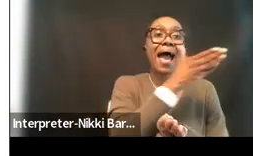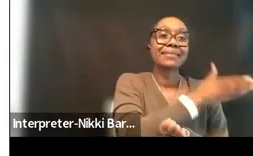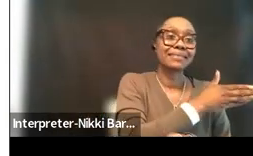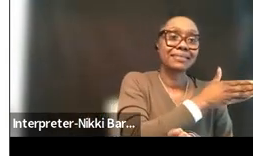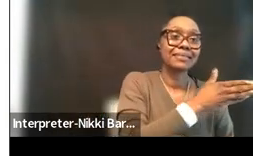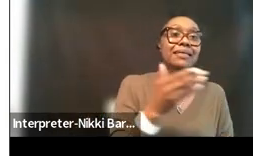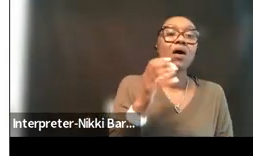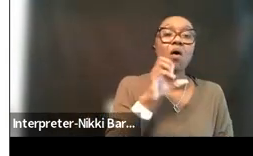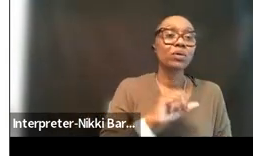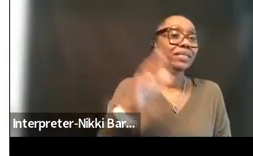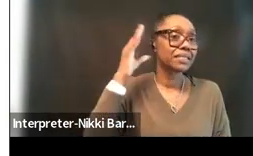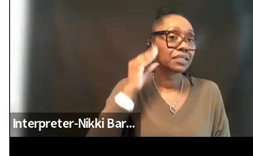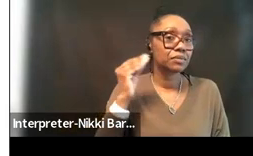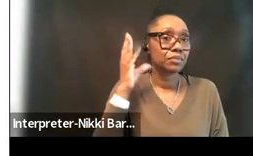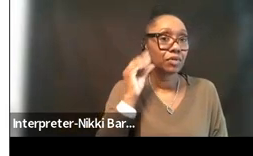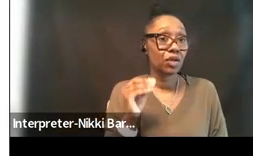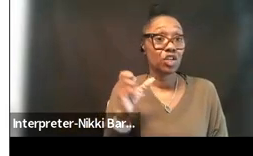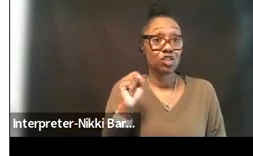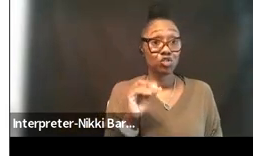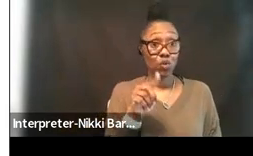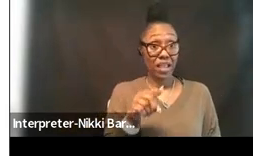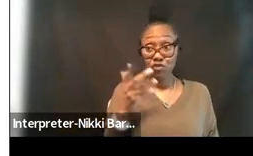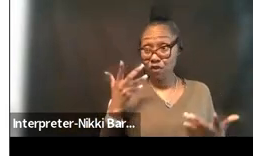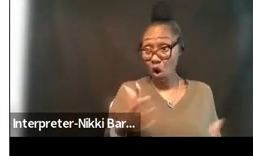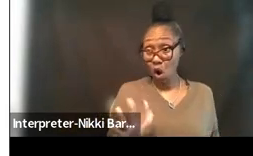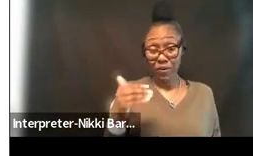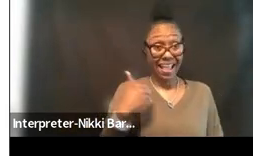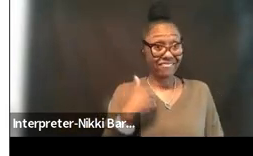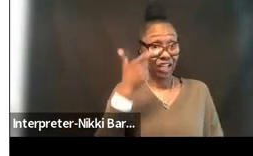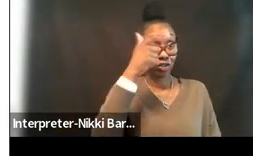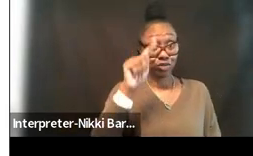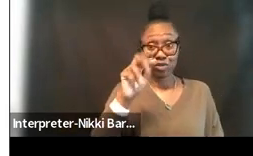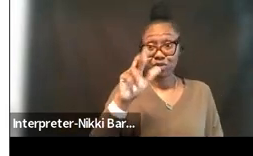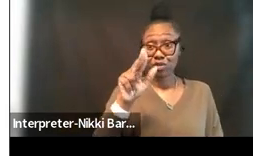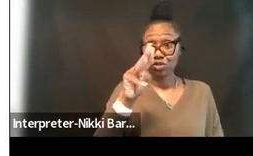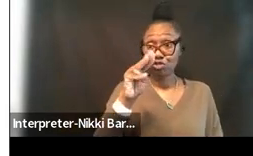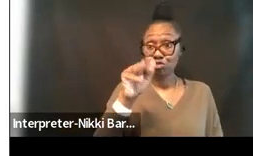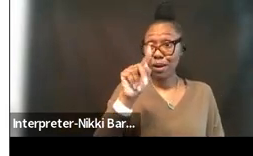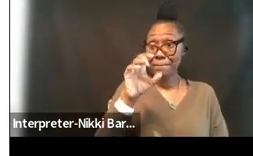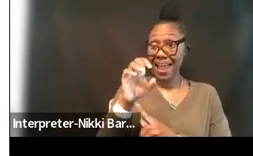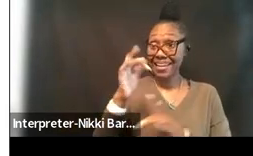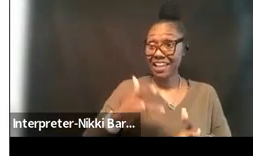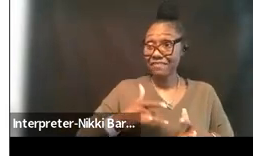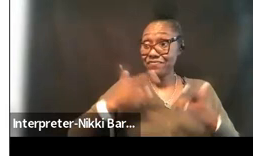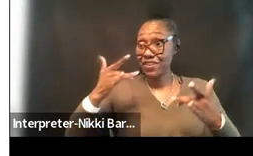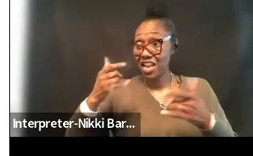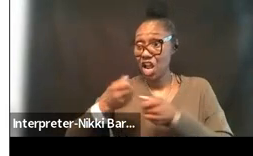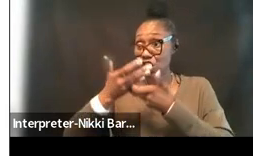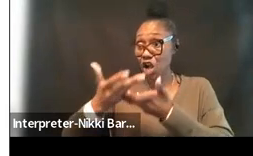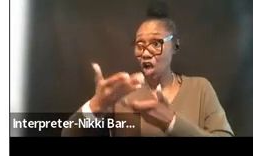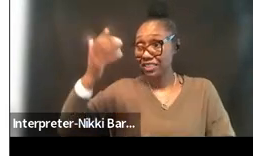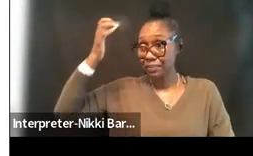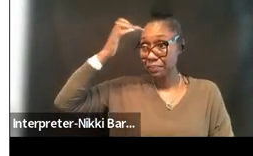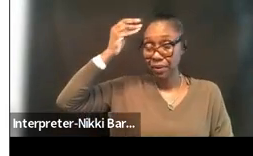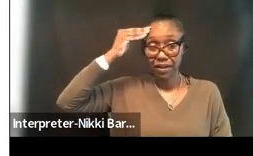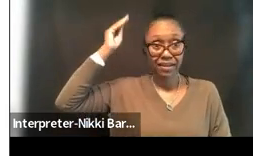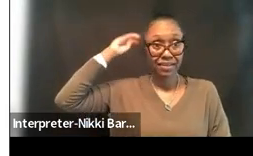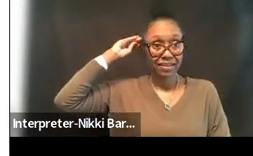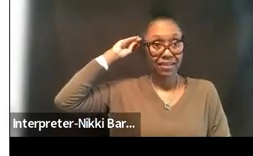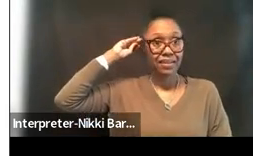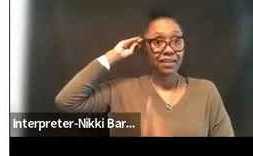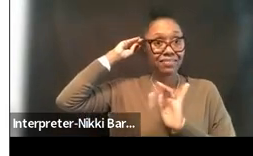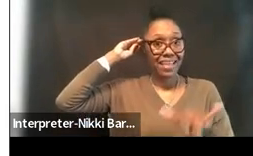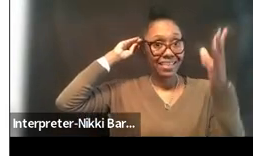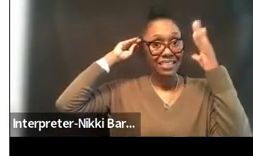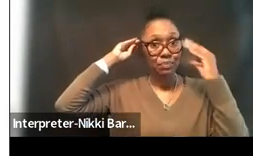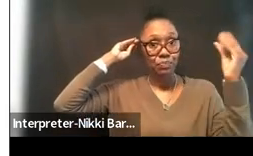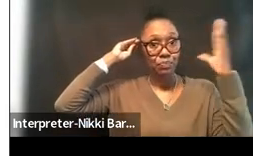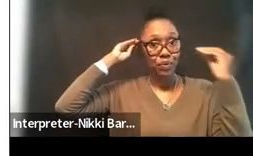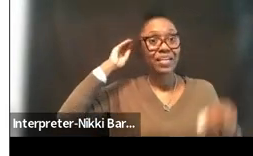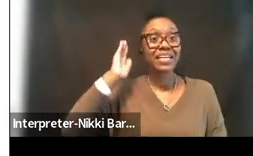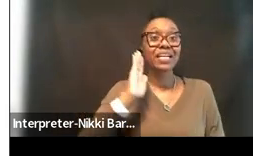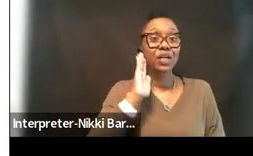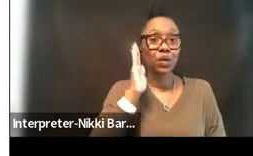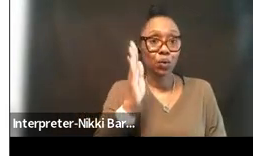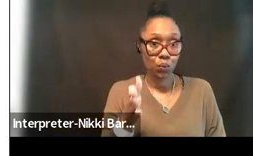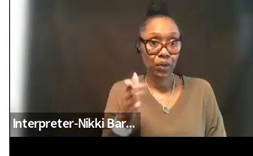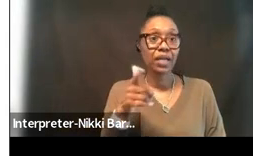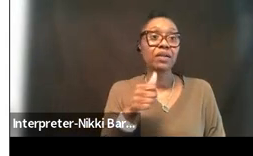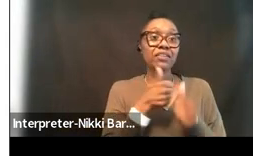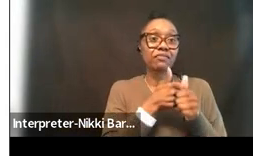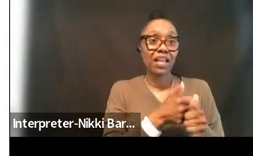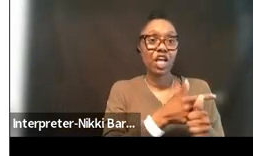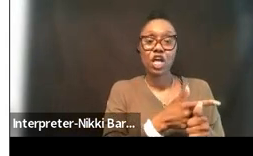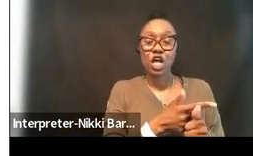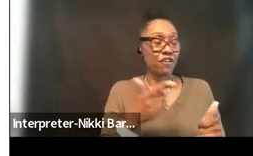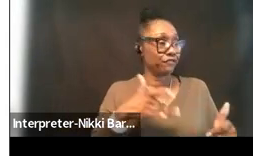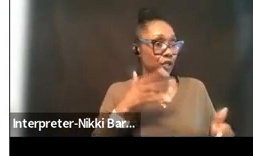Now this is a double edged sword because if you have been through a traumatic event which is causing this change in the brain that traumatic event is the experience that it is going to base this decision on to go into fight or flight mode.